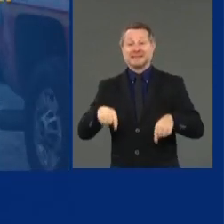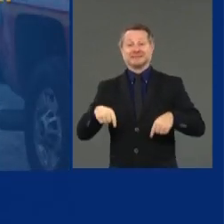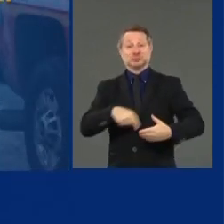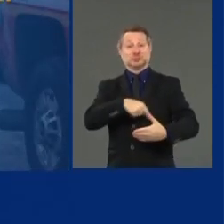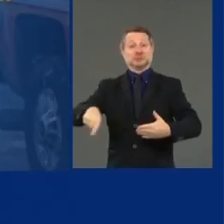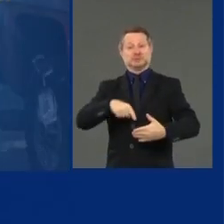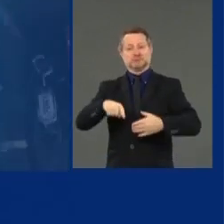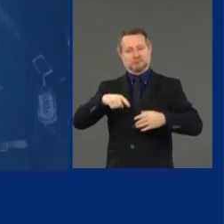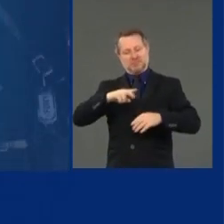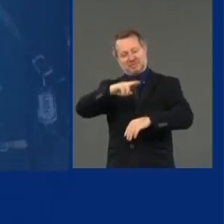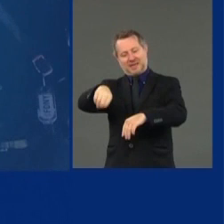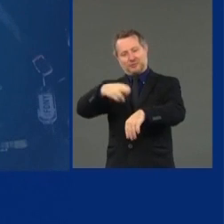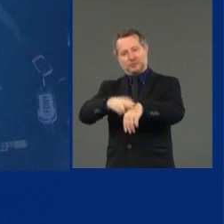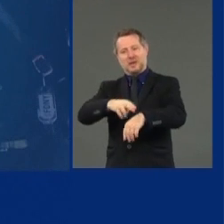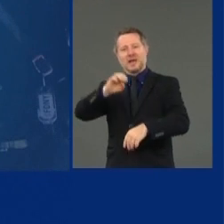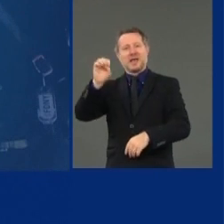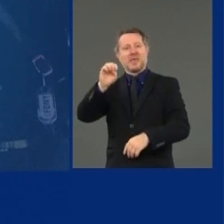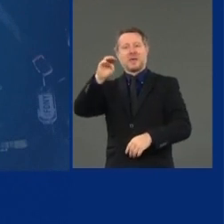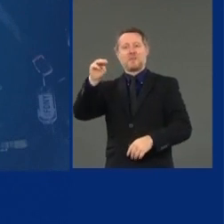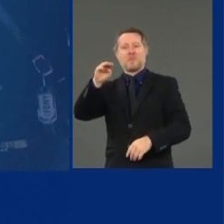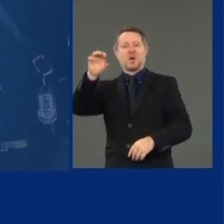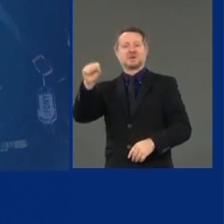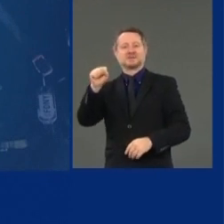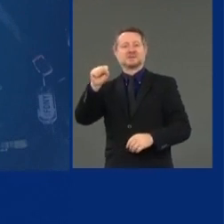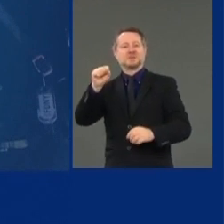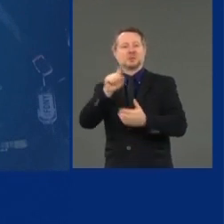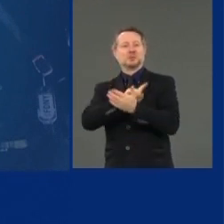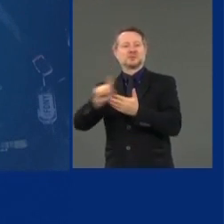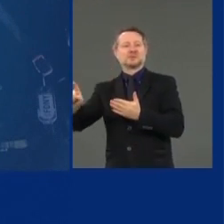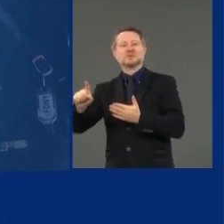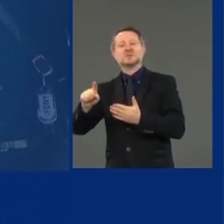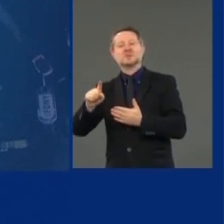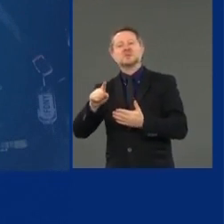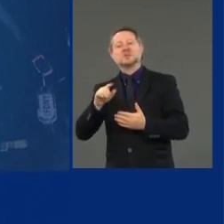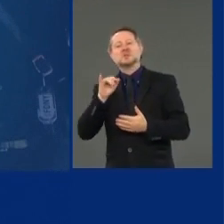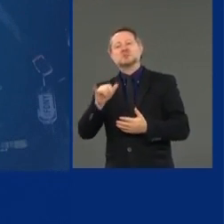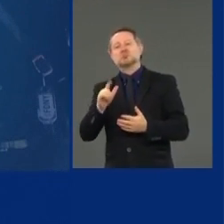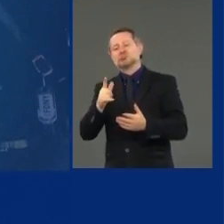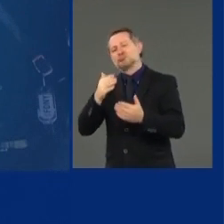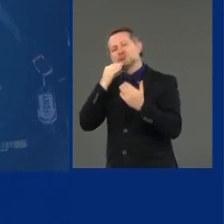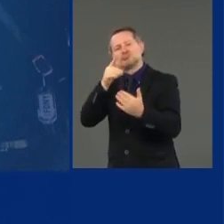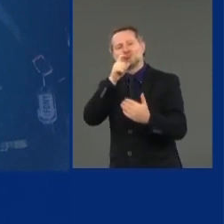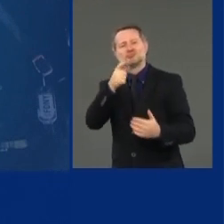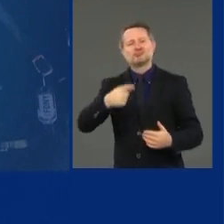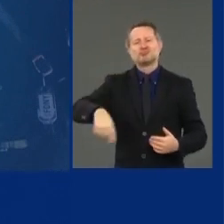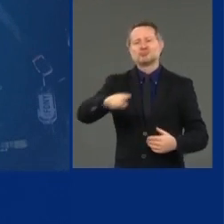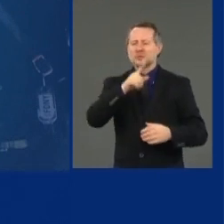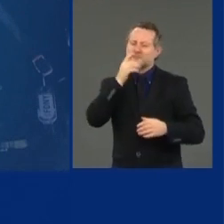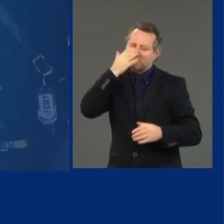WHEN YOU'RE MAKING YOUR PLANS.